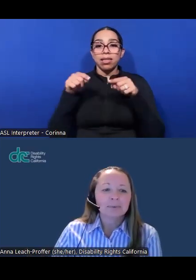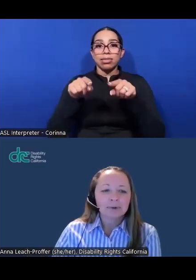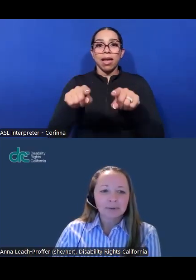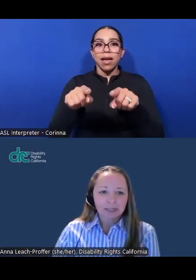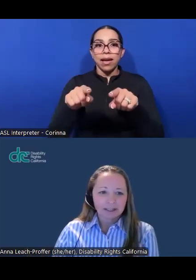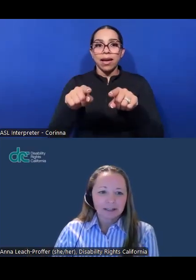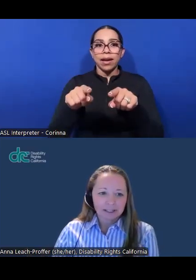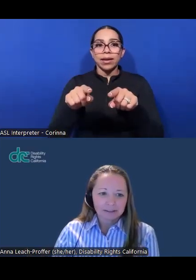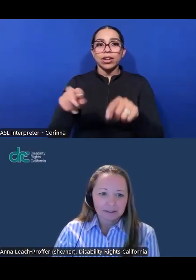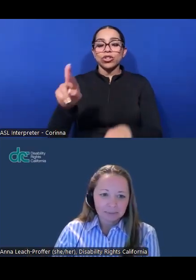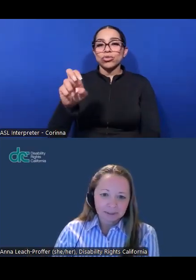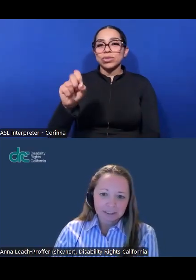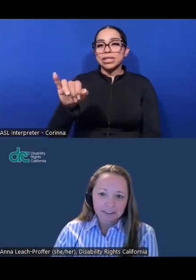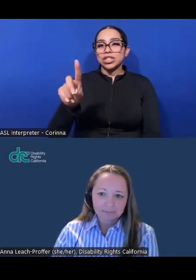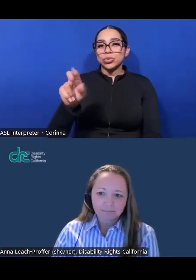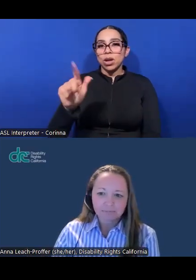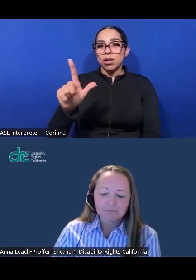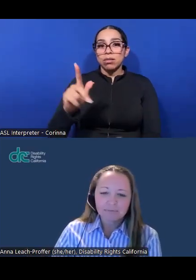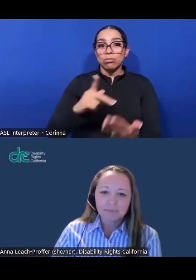with Medi-Cal eligibility.